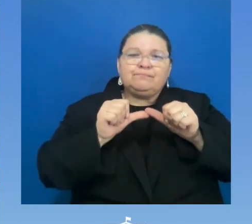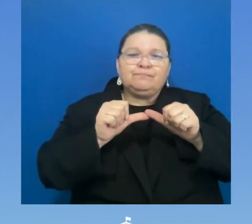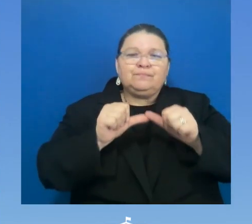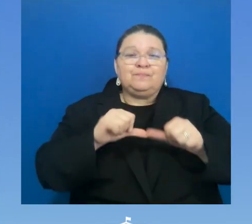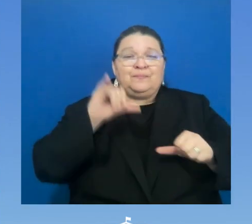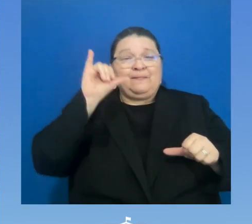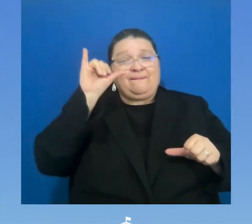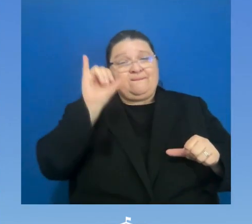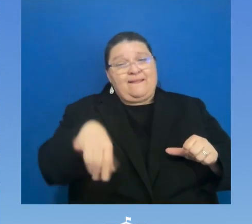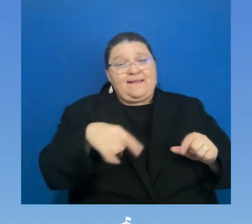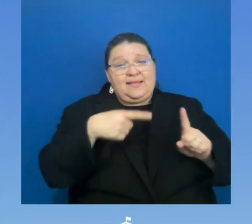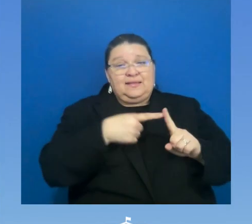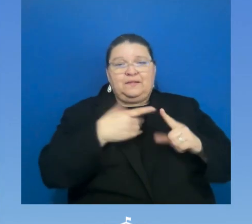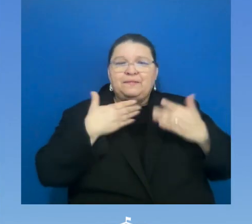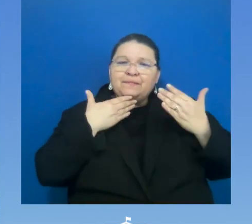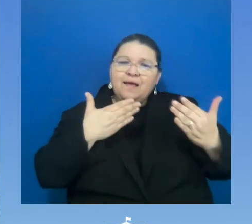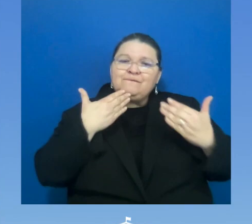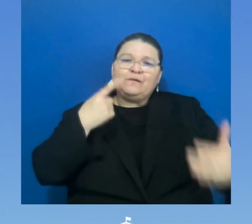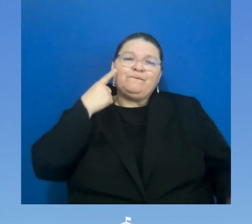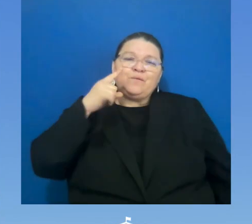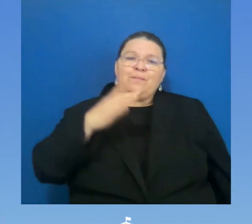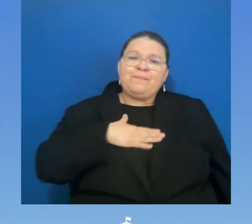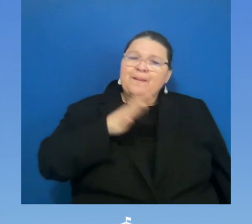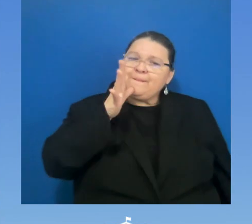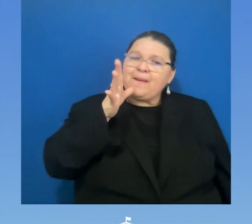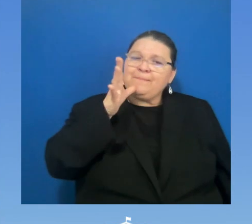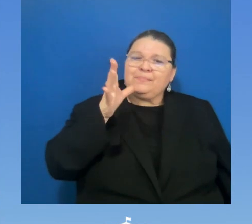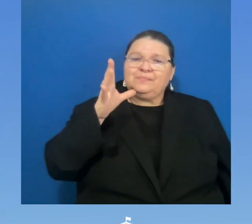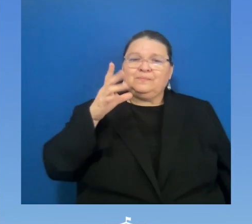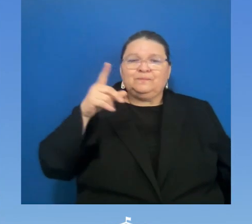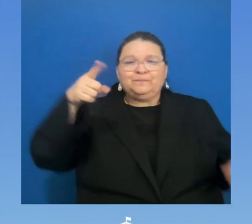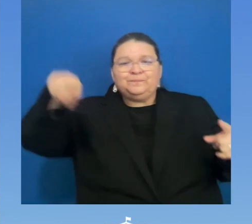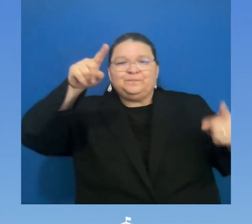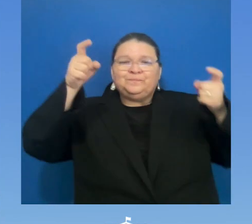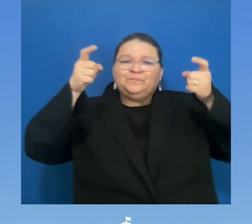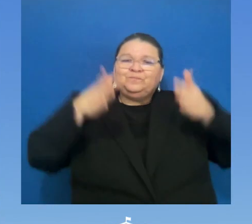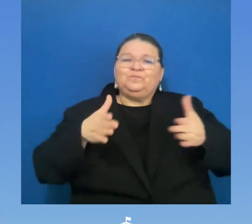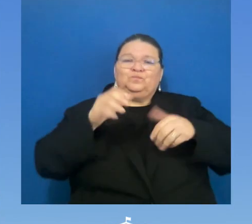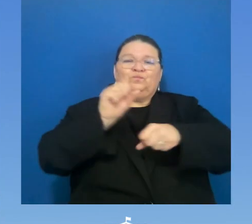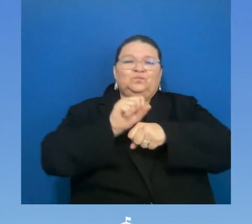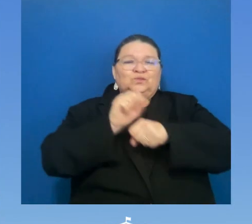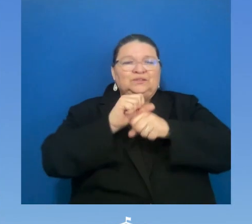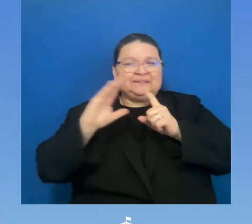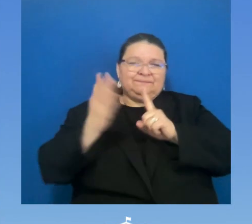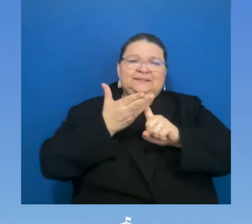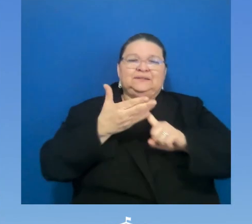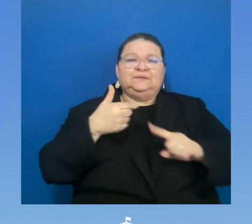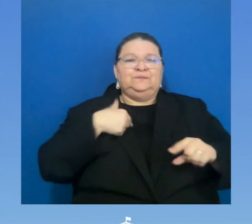Mr. Deese: That's fantastic. Sonja, what's your one message to everybody out there who's listening right now? Ms. Syngal: Look, I think that everyone